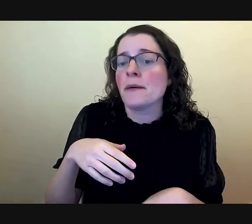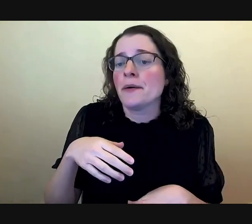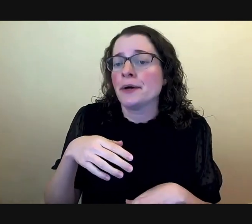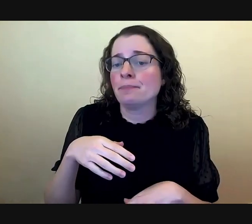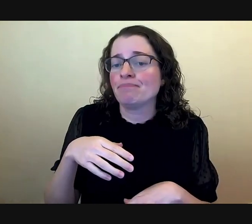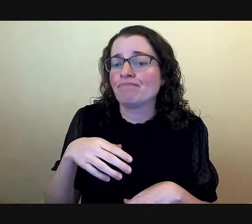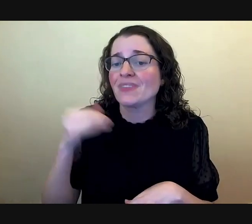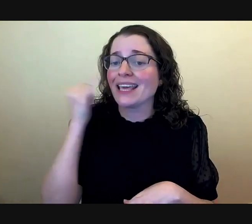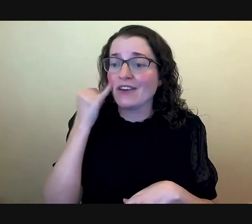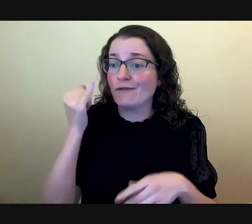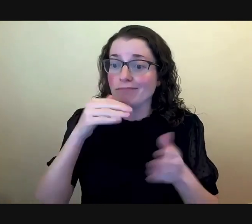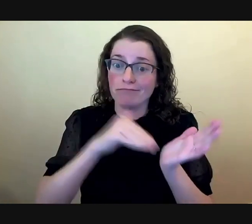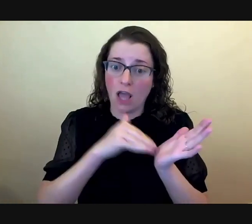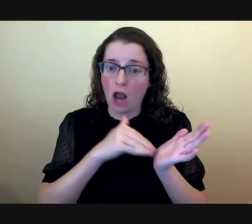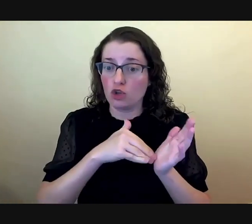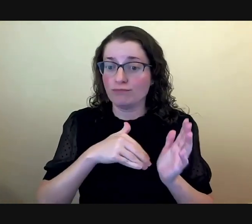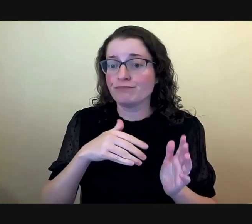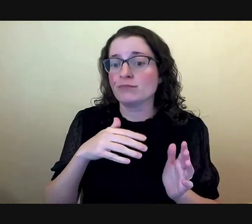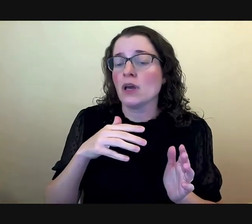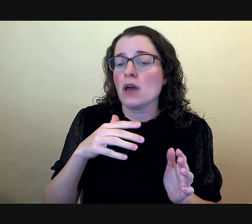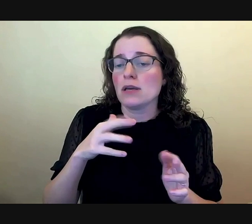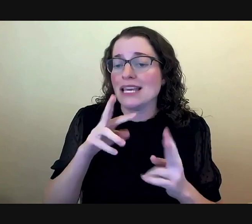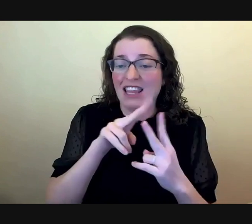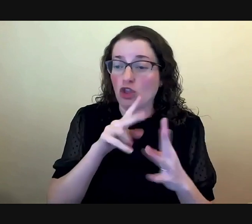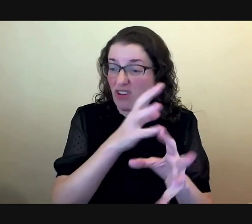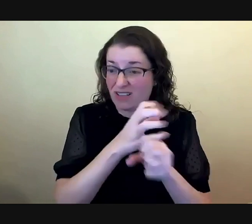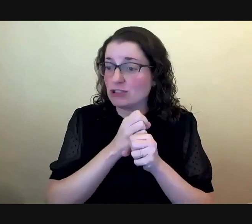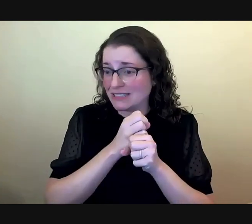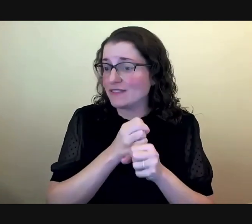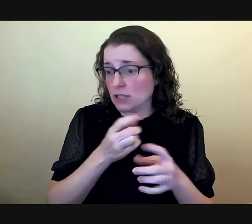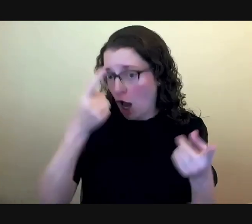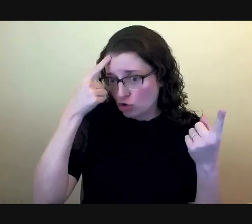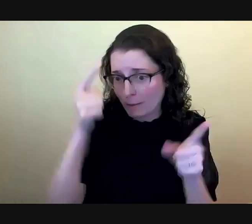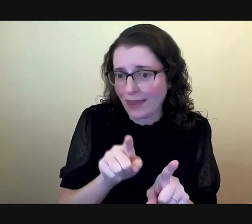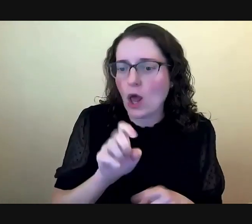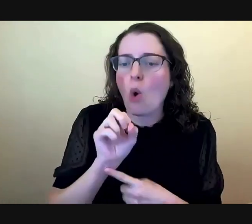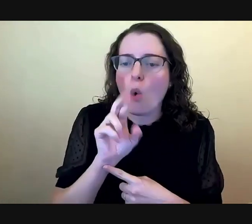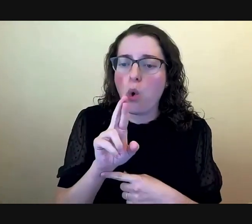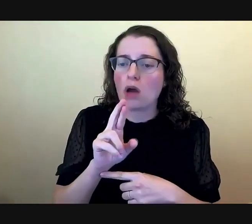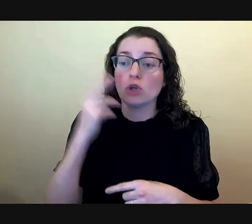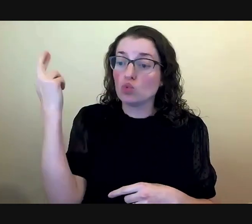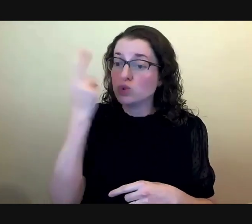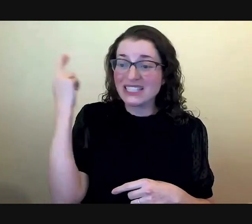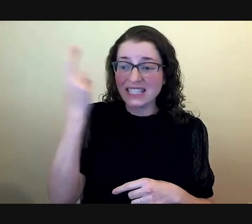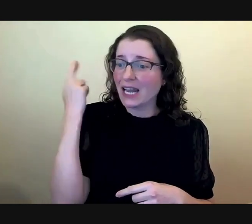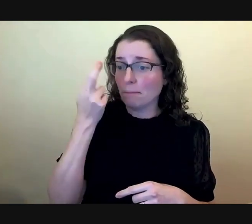And it specifically states that if a doctor is-- whether they receive an agreement